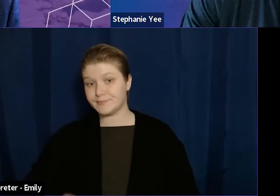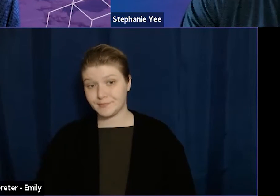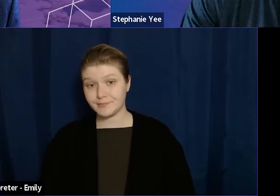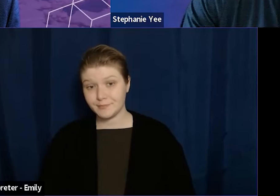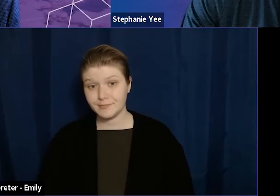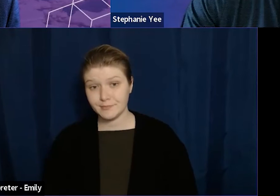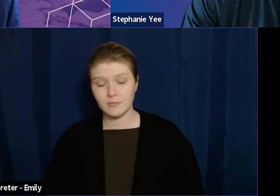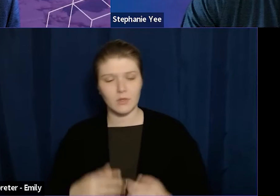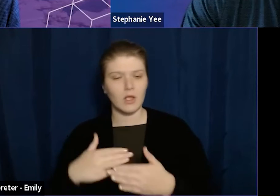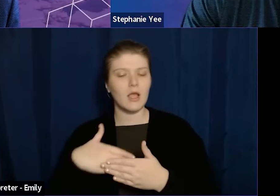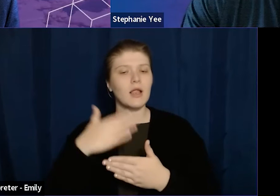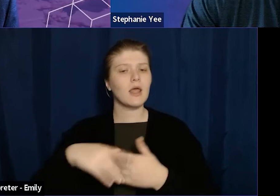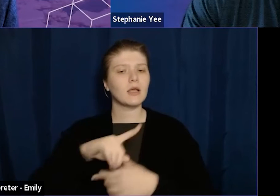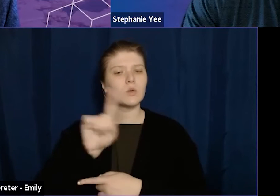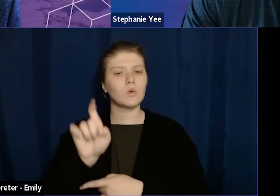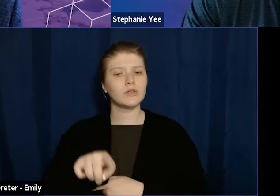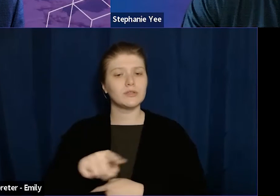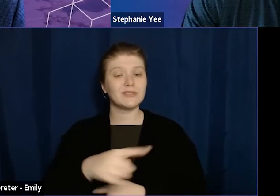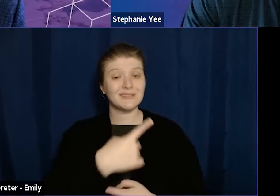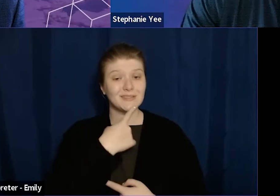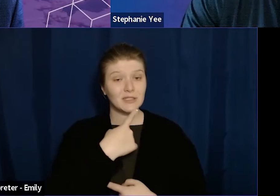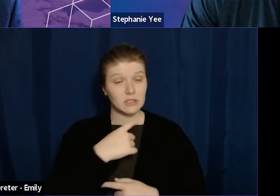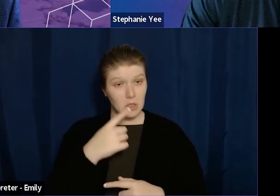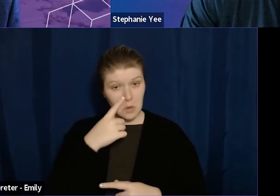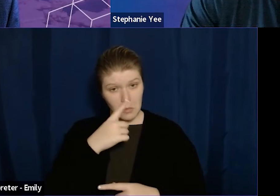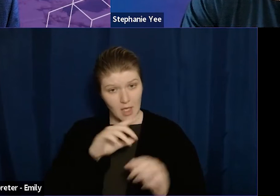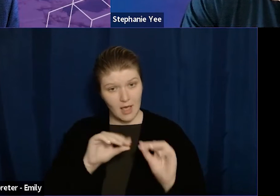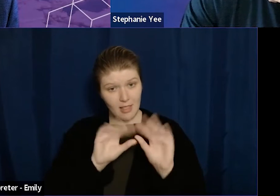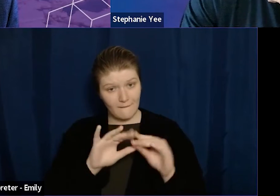Next question says, can you please clarify the sharing function?